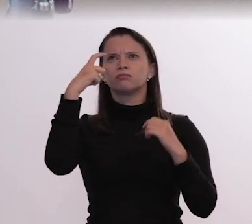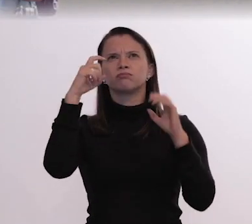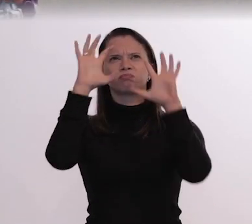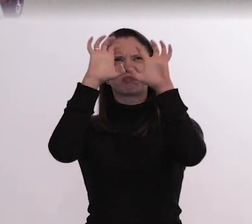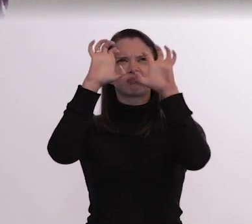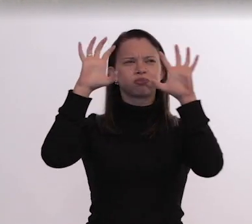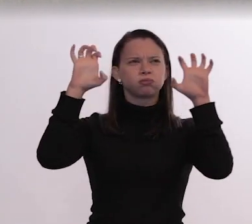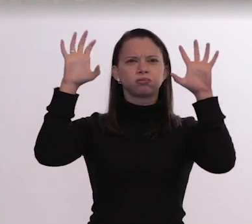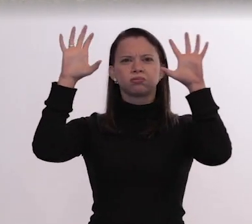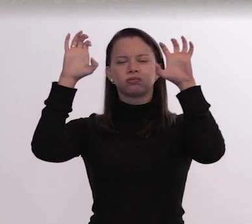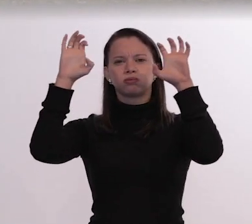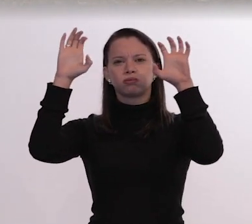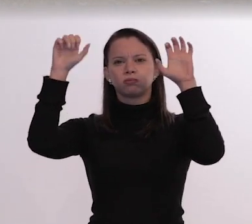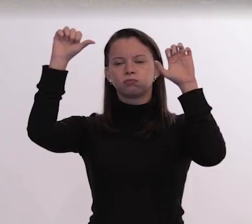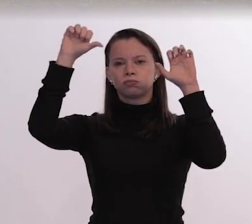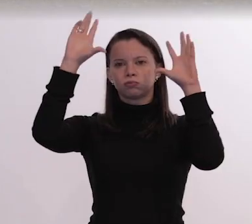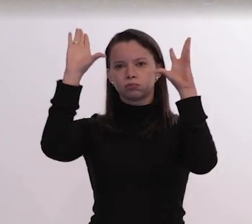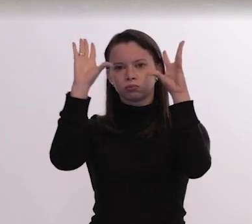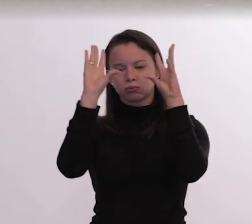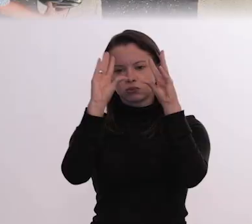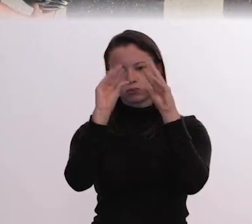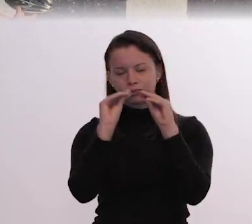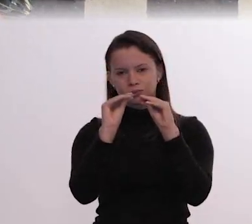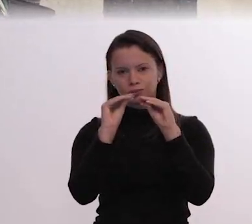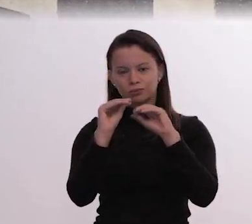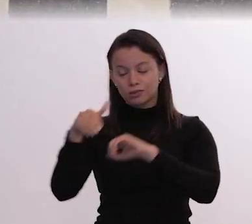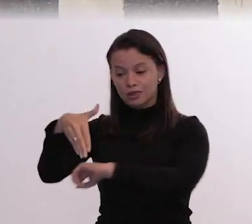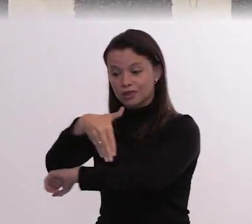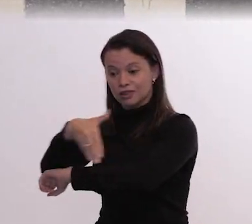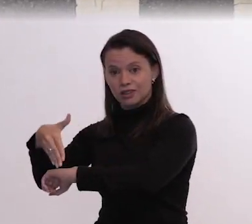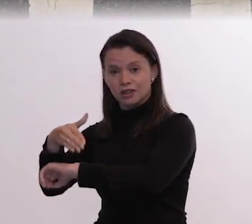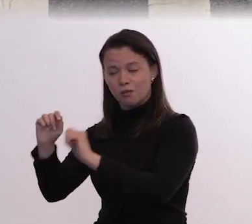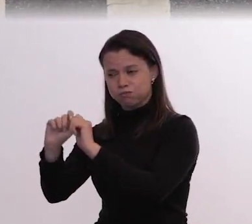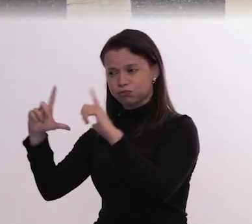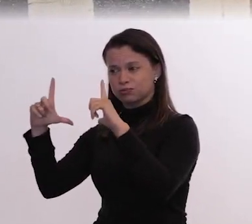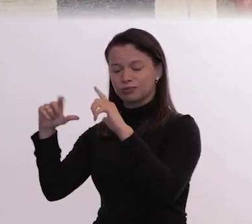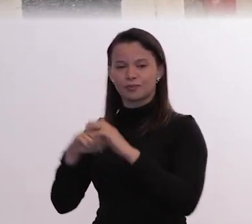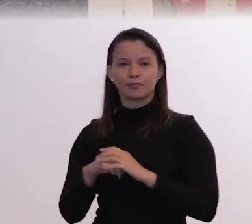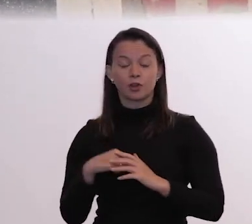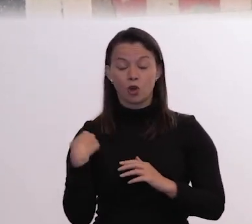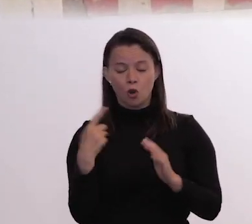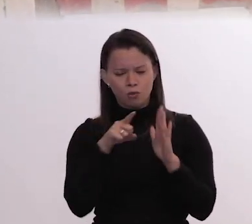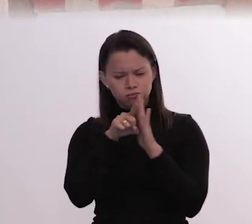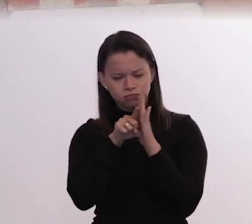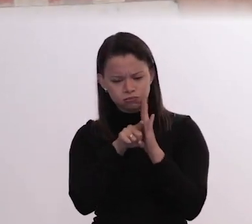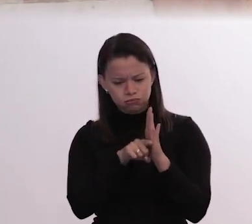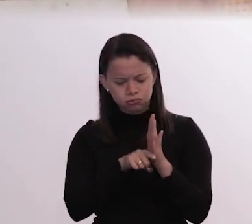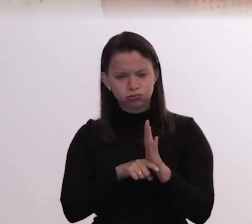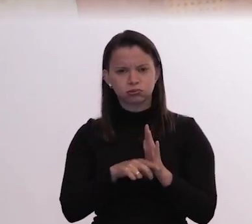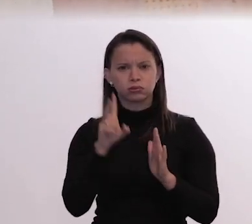The evidences in the world show that urban green areas are associated